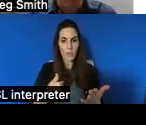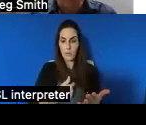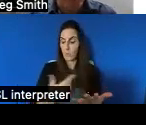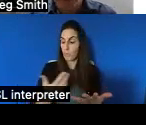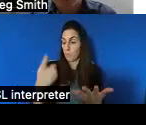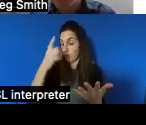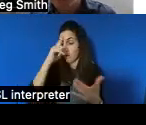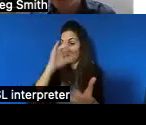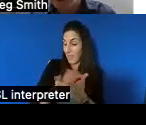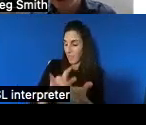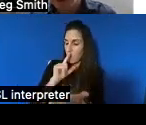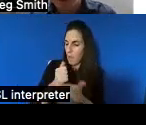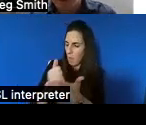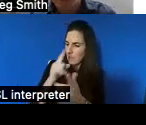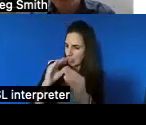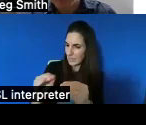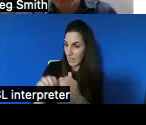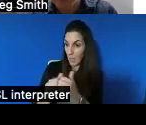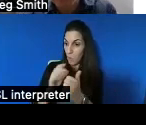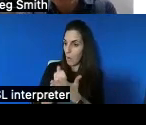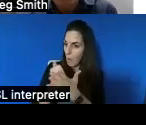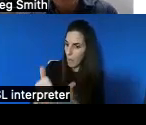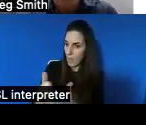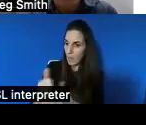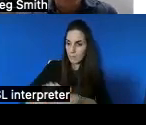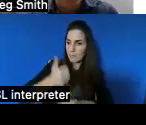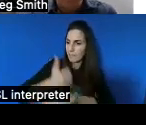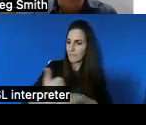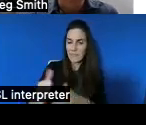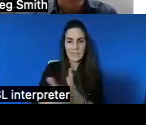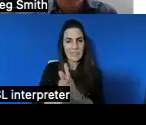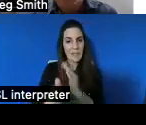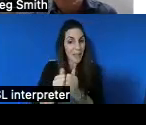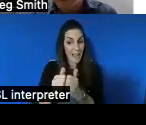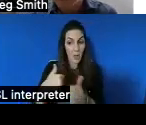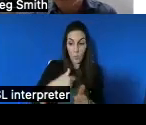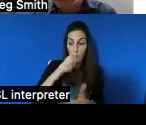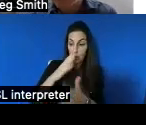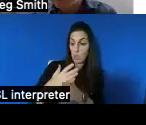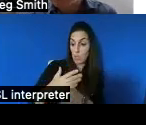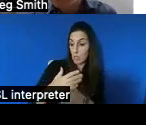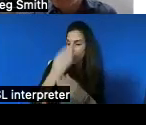people build fundamental skills by also sharing uh information that's useful in their daily lives uh